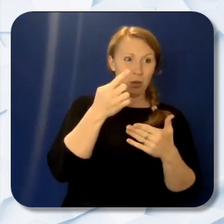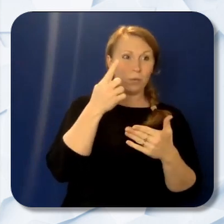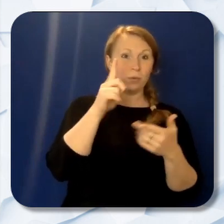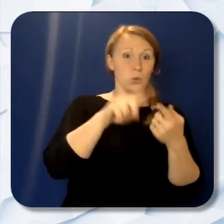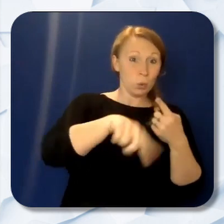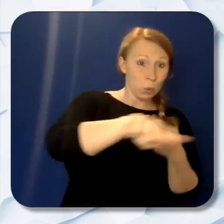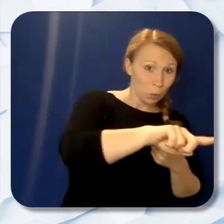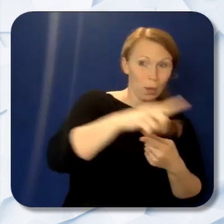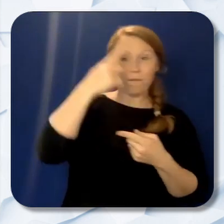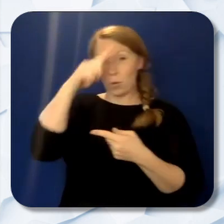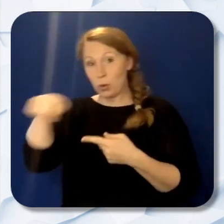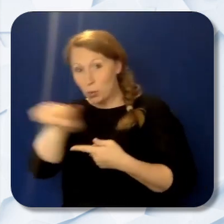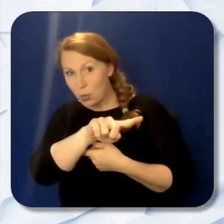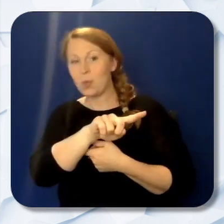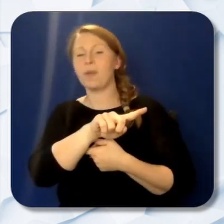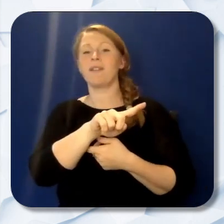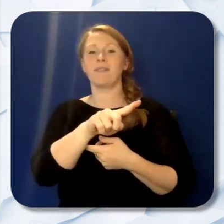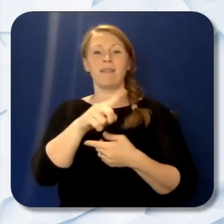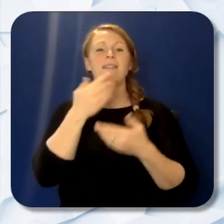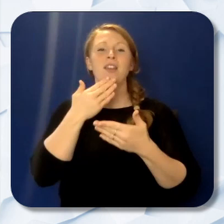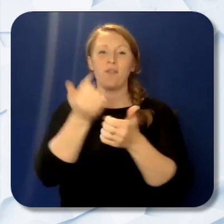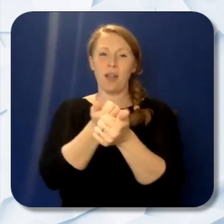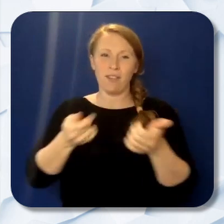for all you do, for young people. Have a great rest of your week. Take care.